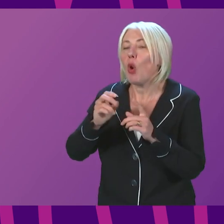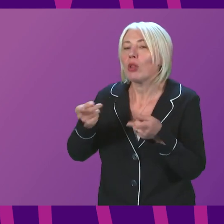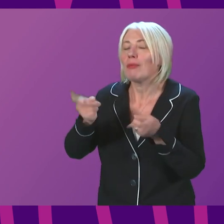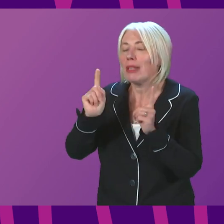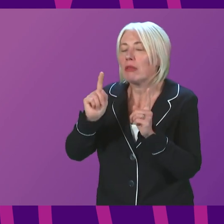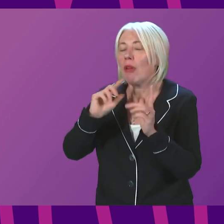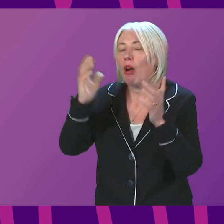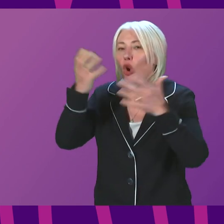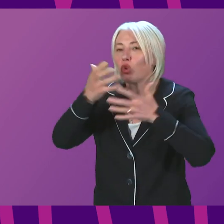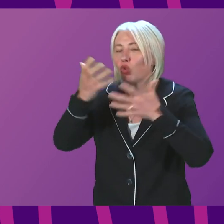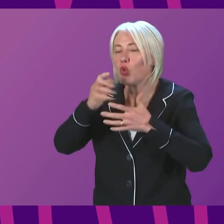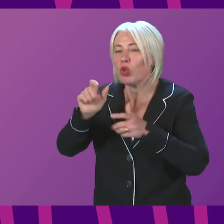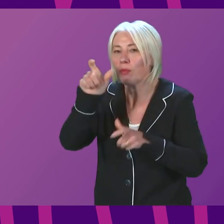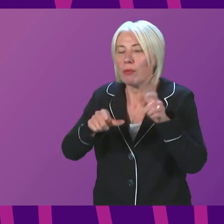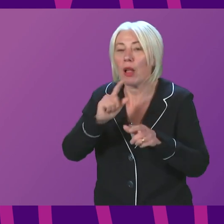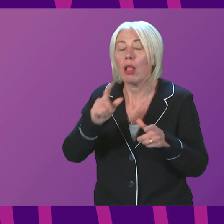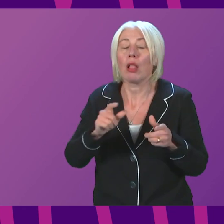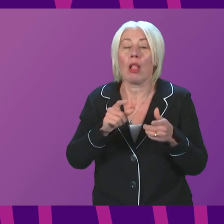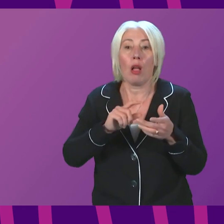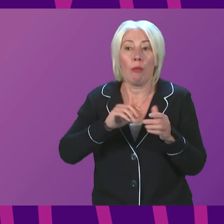have in relation to the planned Uig harbour closure.